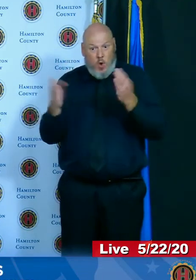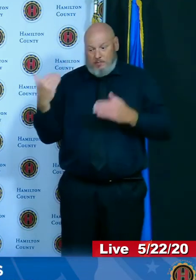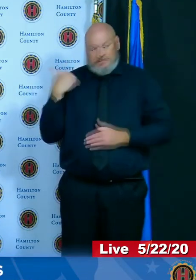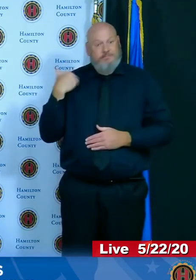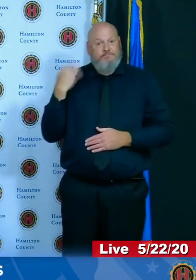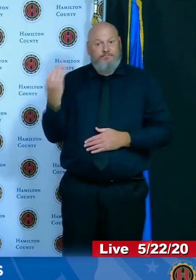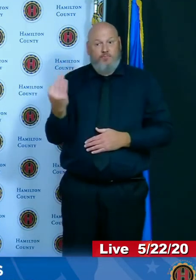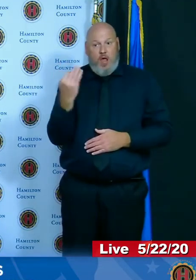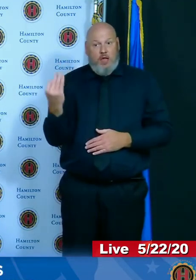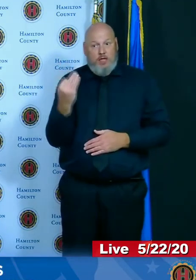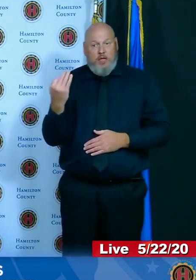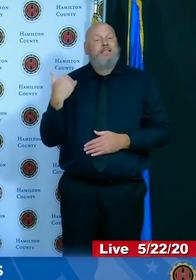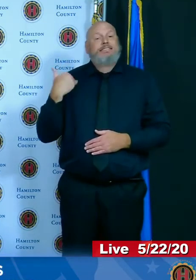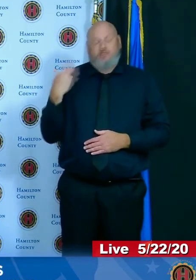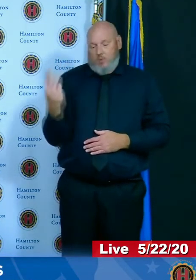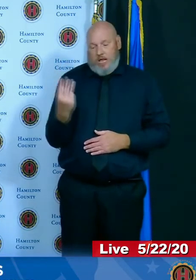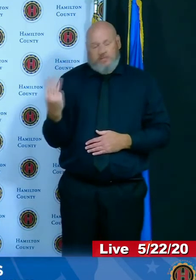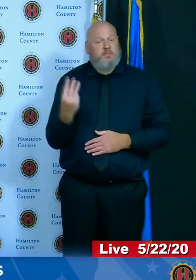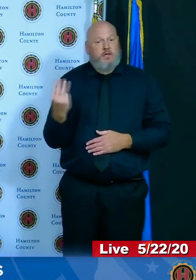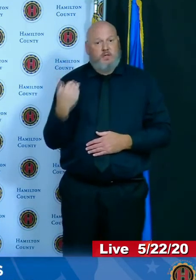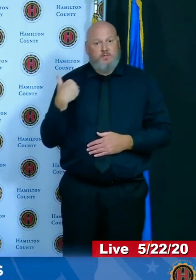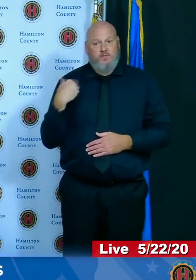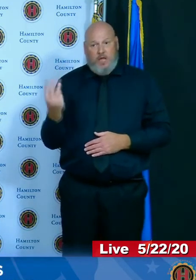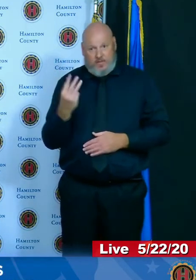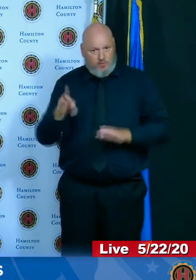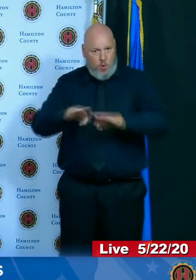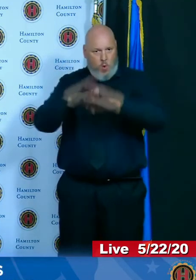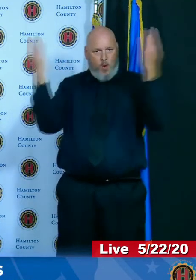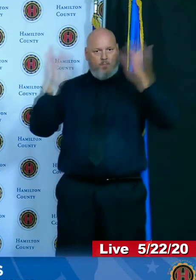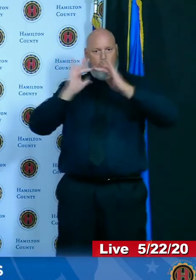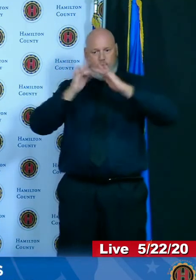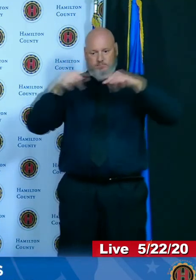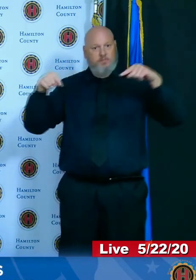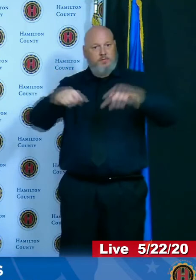Business Assistance Program the target is for very small businesses who did not